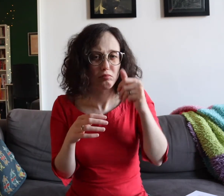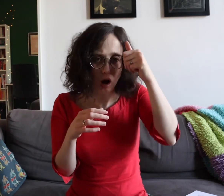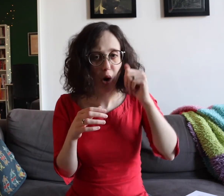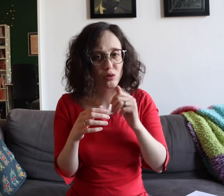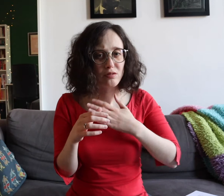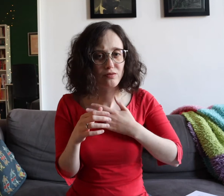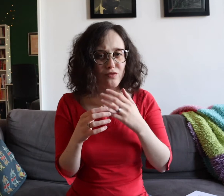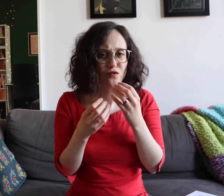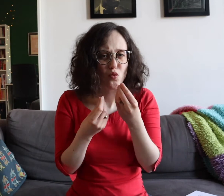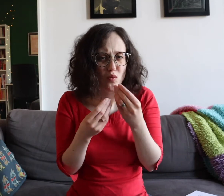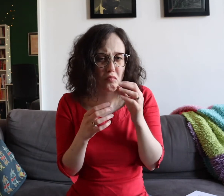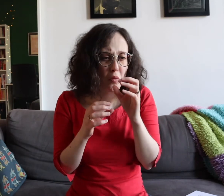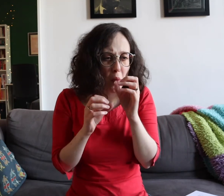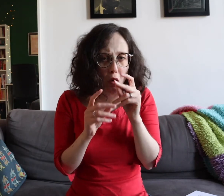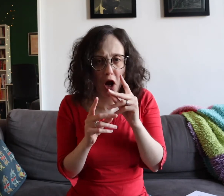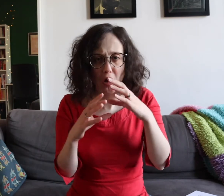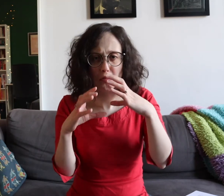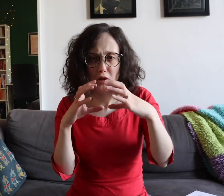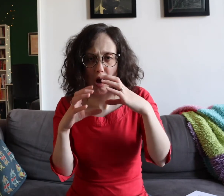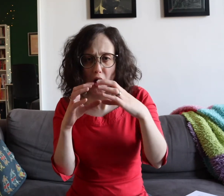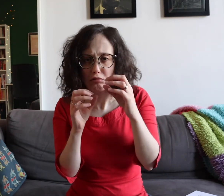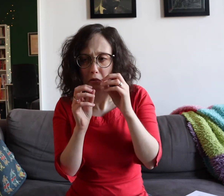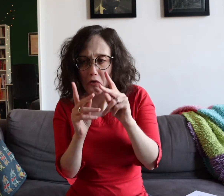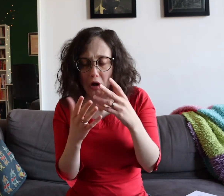my parents noticed we managed to communicate okay